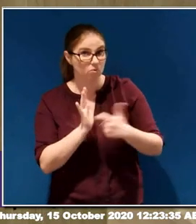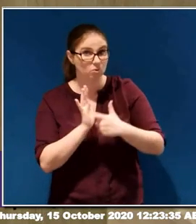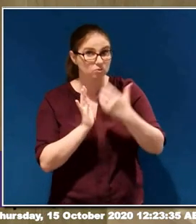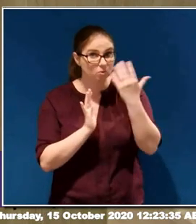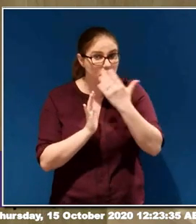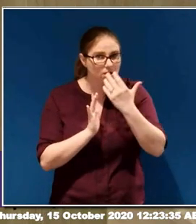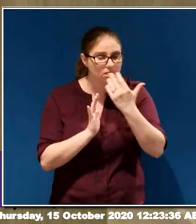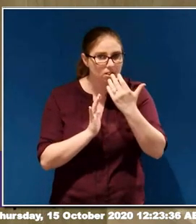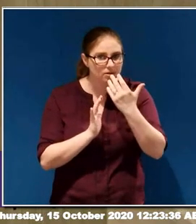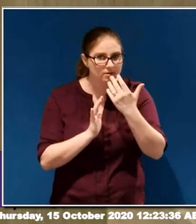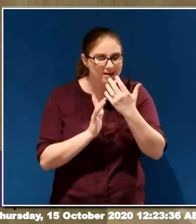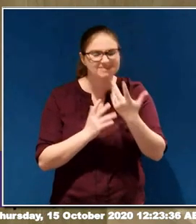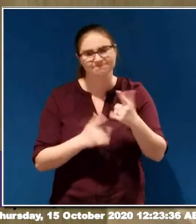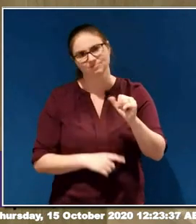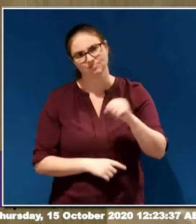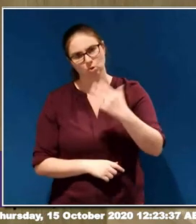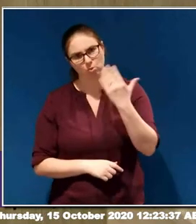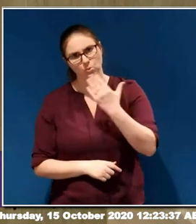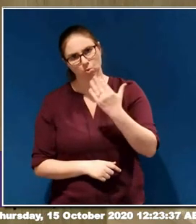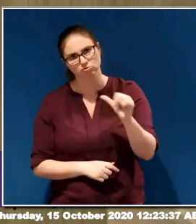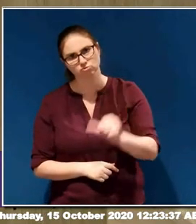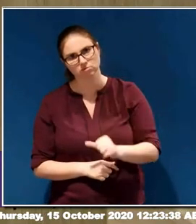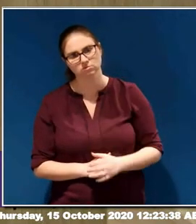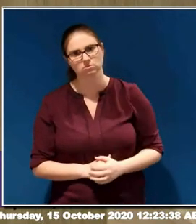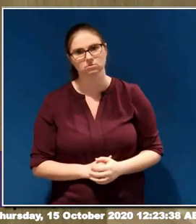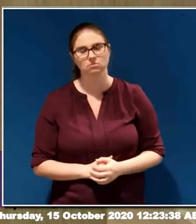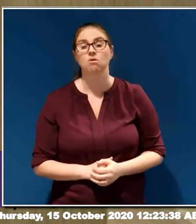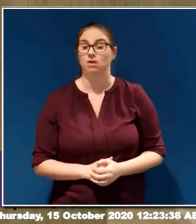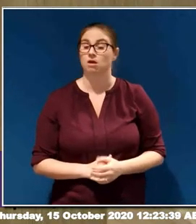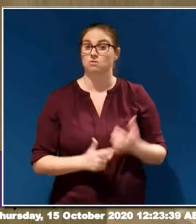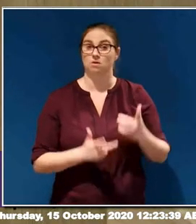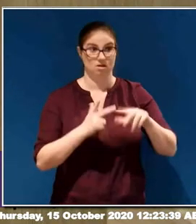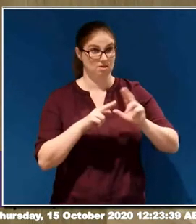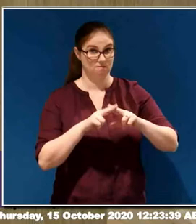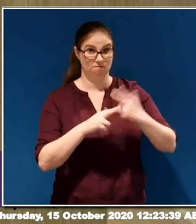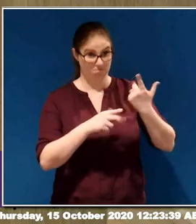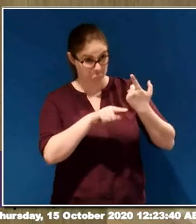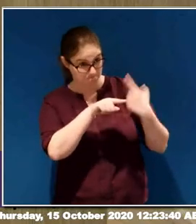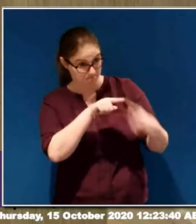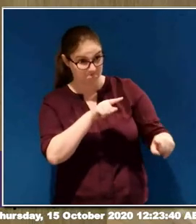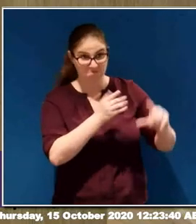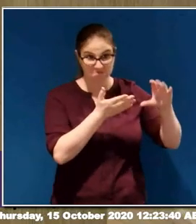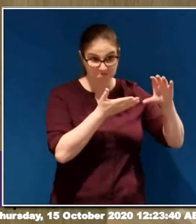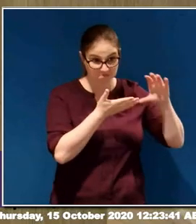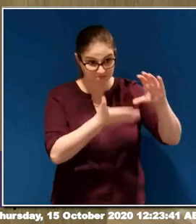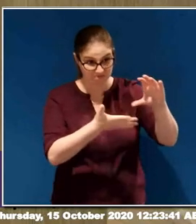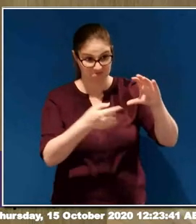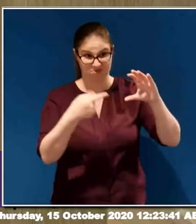And if it's granted, does the money - does the funding have